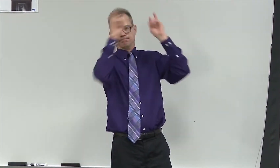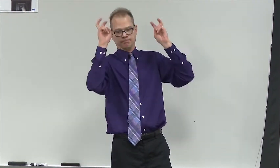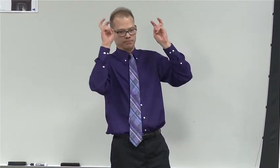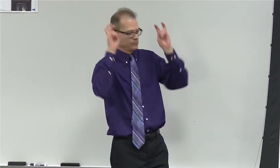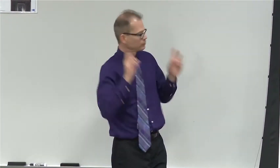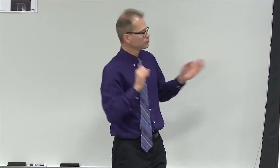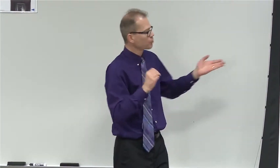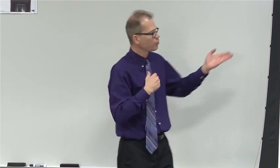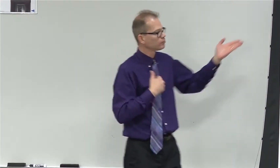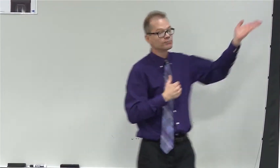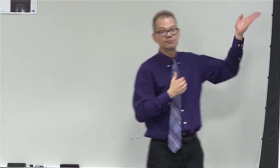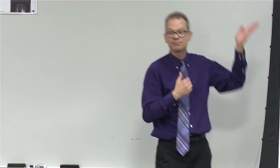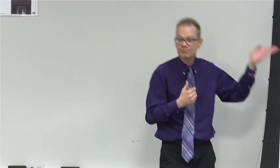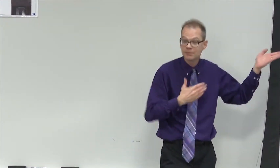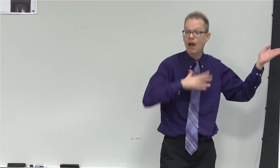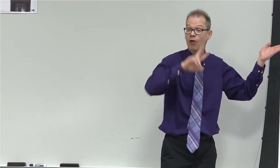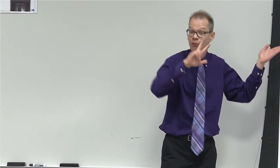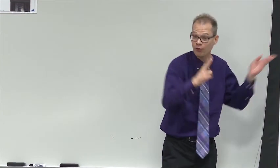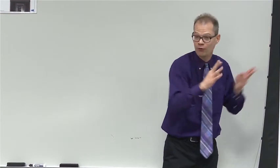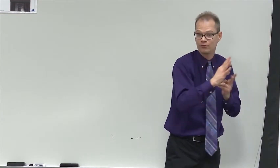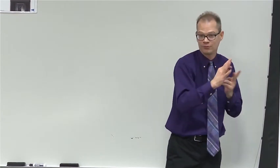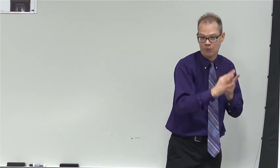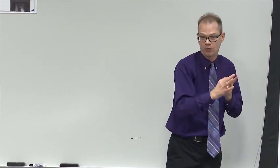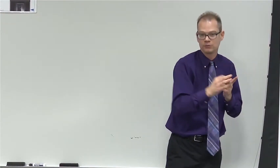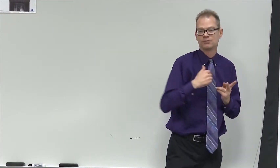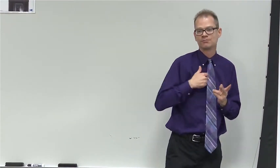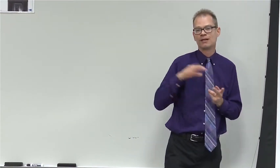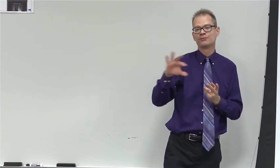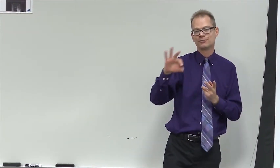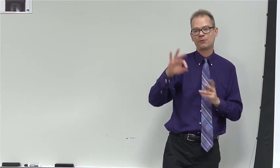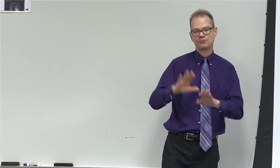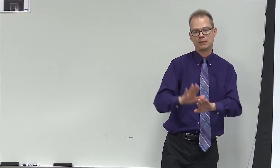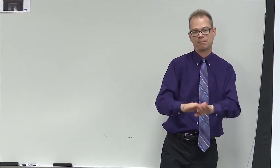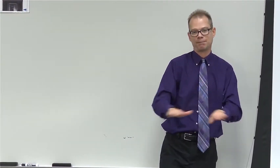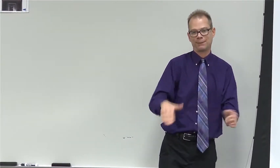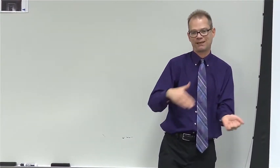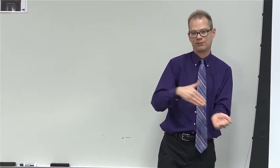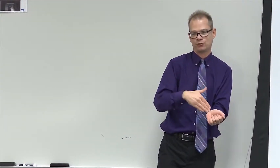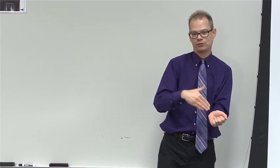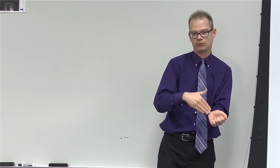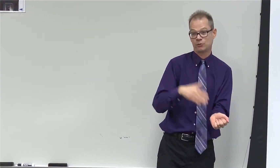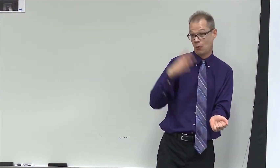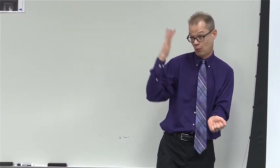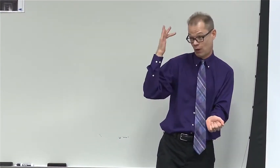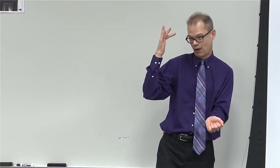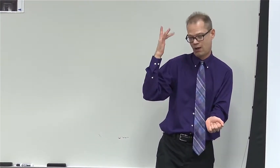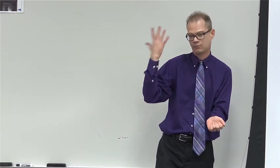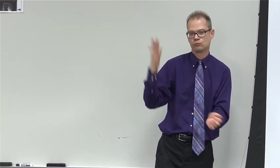that would be quite an obstacle. So my third choice was pediatrics...